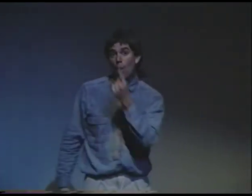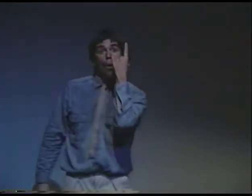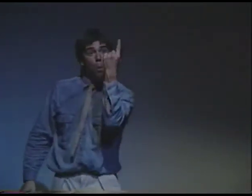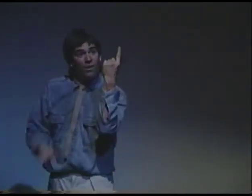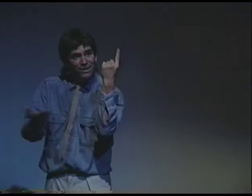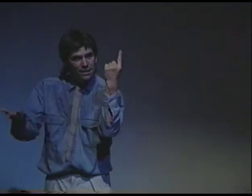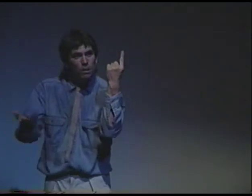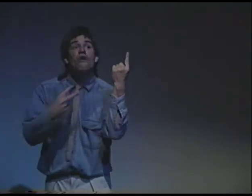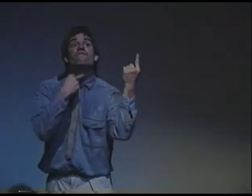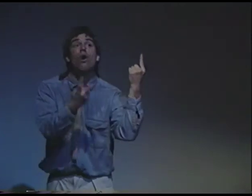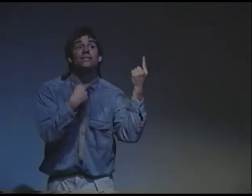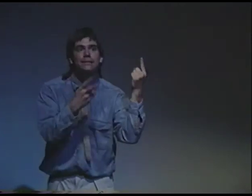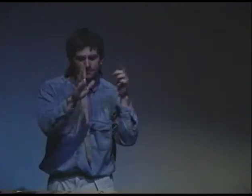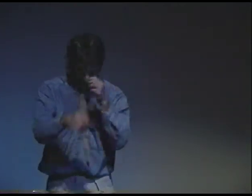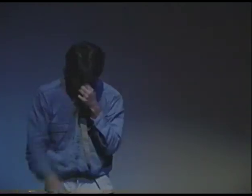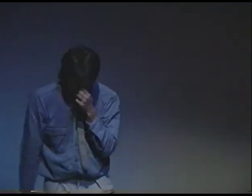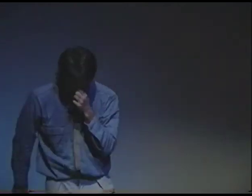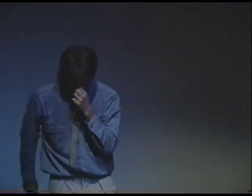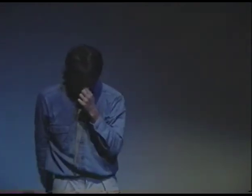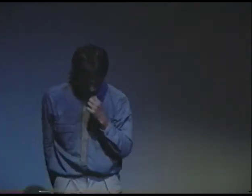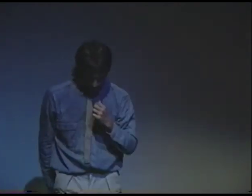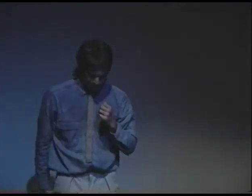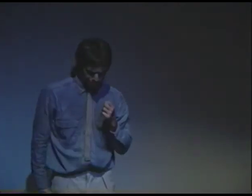Two things happened, the first is the voice.